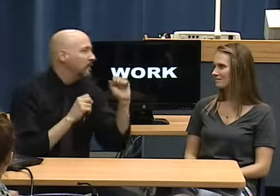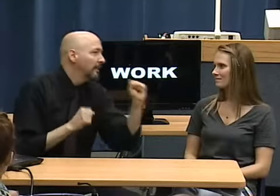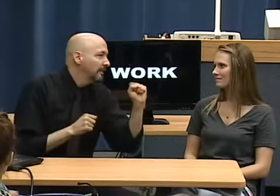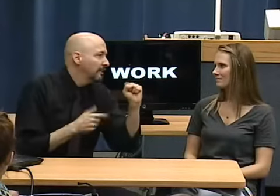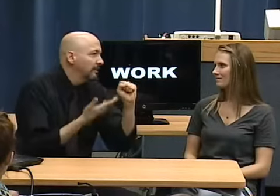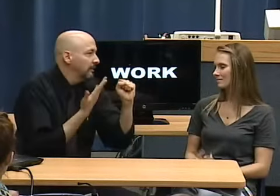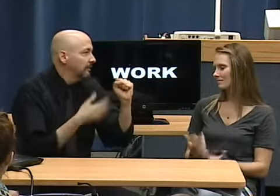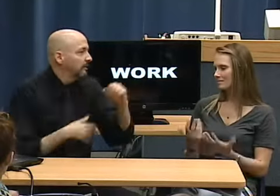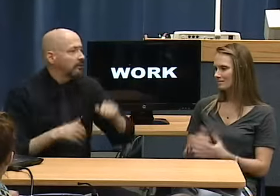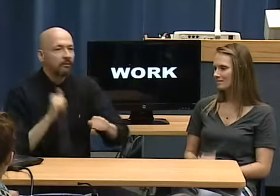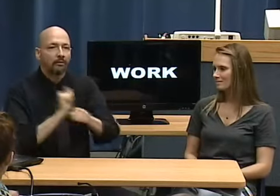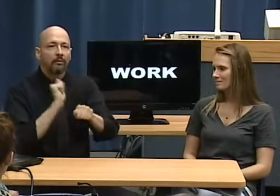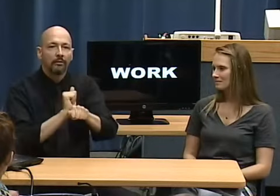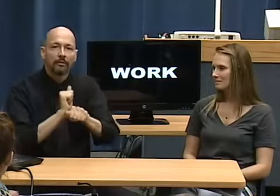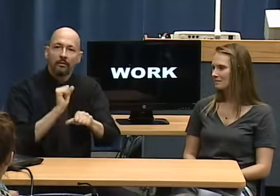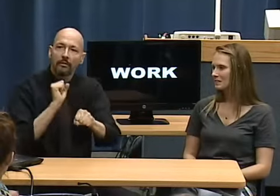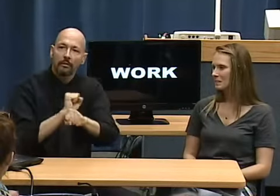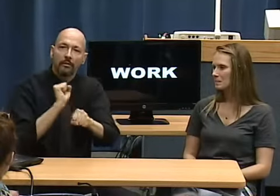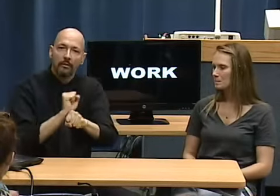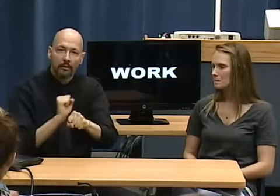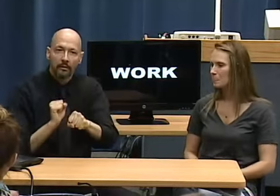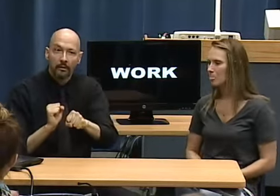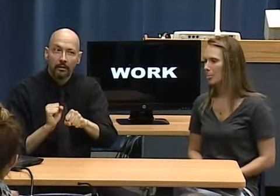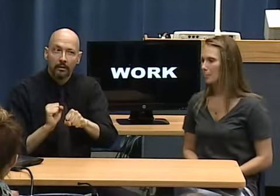A. Or S. Work.